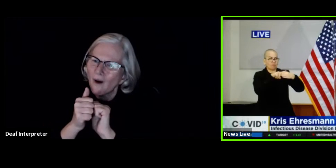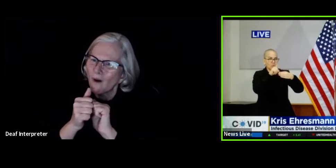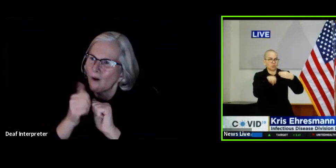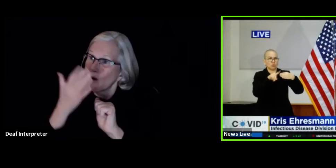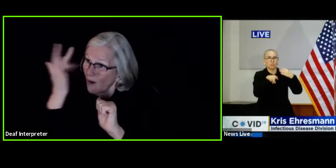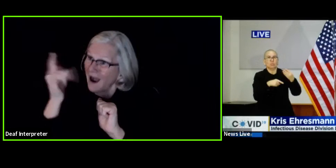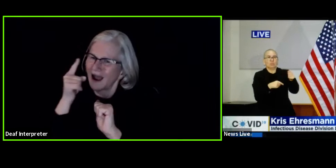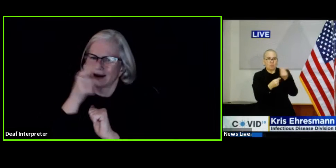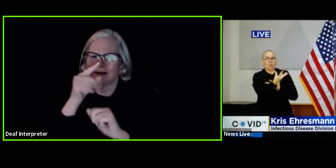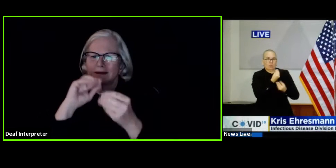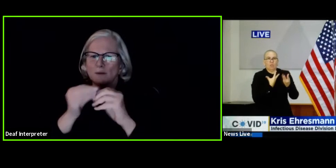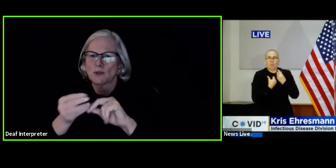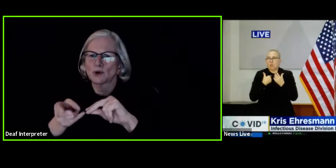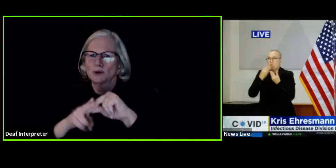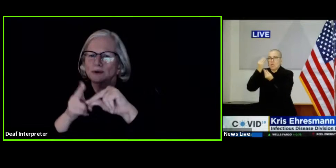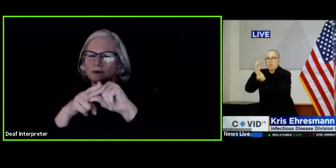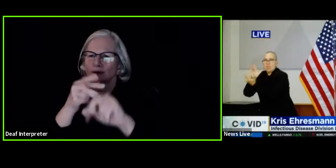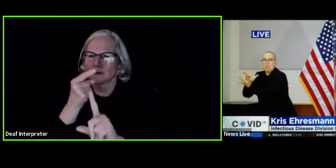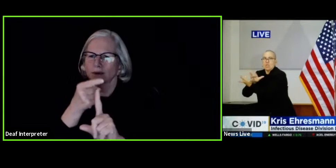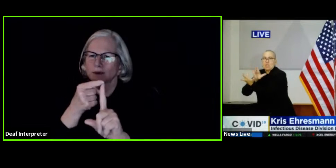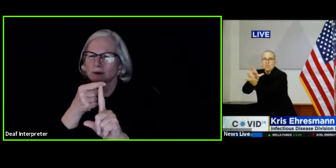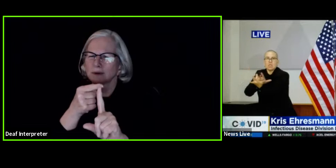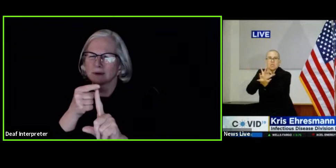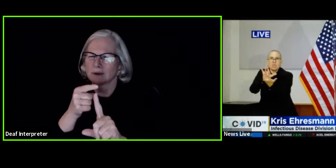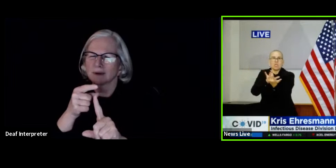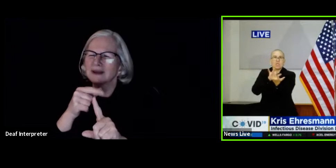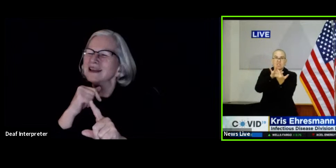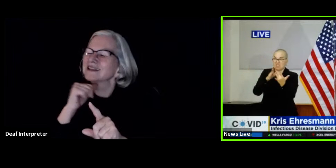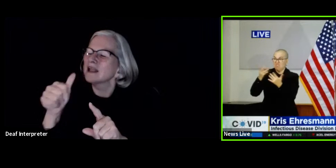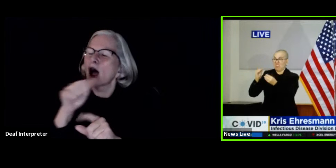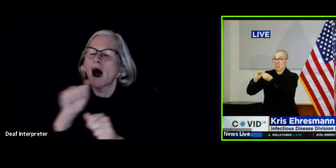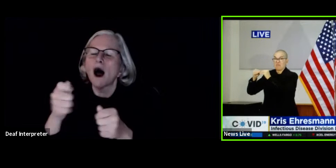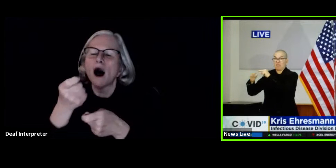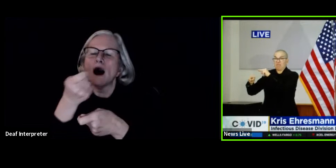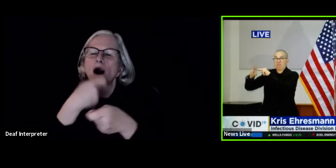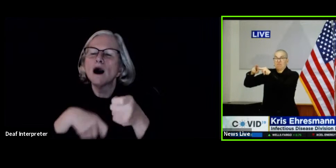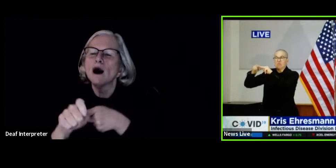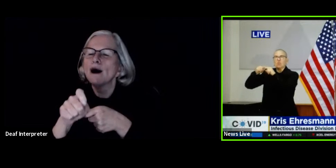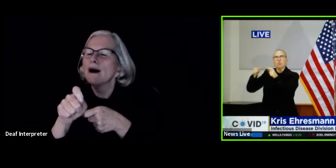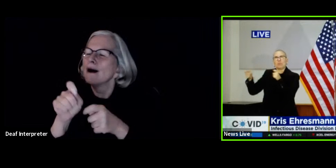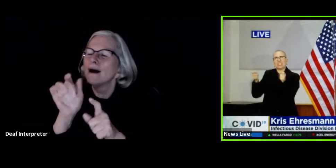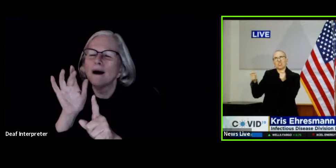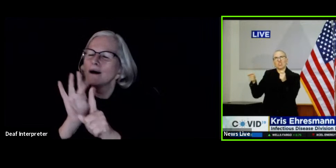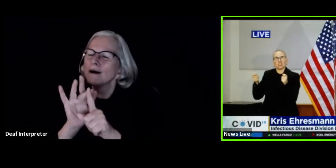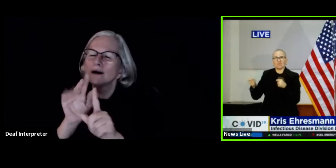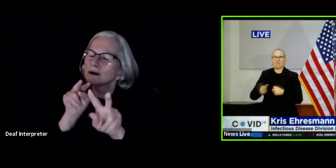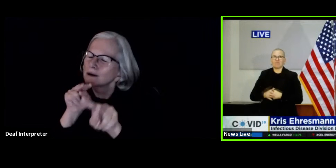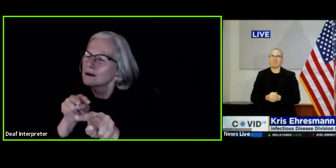ESCALATING CASE GROWTH. SO IT HASN'T REPLACED CONTACT TRACING AT THIS POINT. IT'S AN IMPORTANT TOOL, BUT WE'RE CERTAINLY